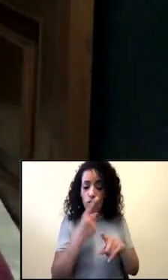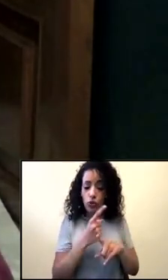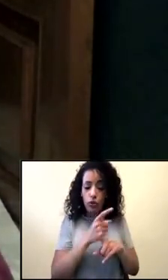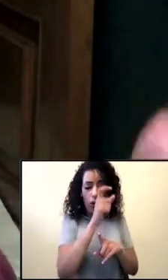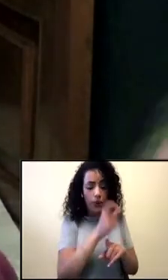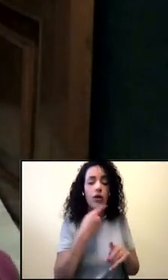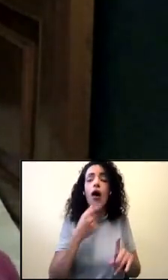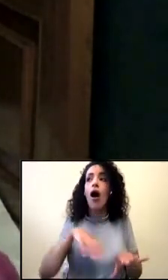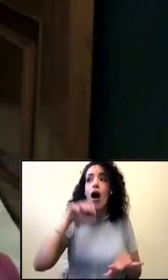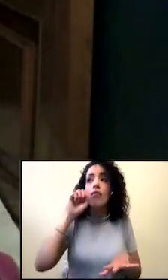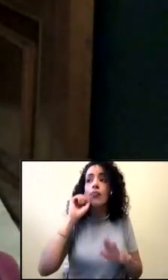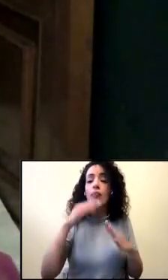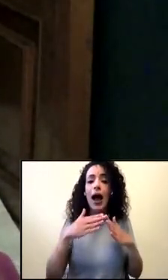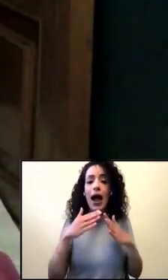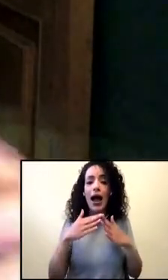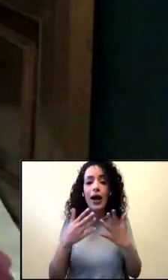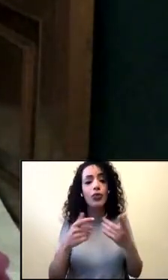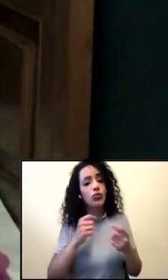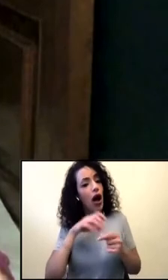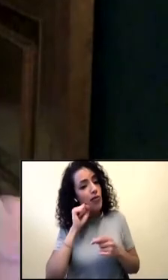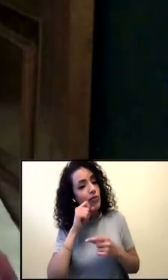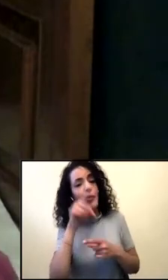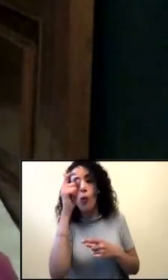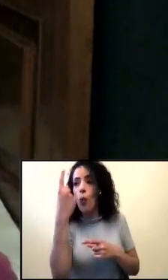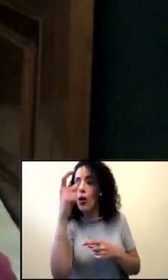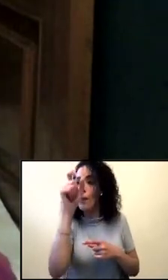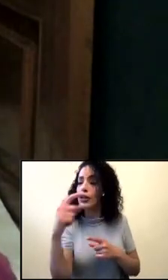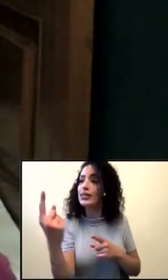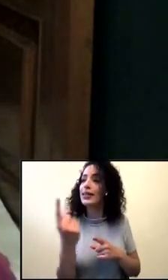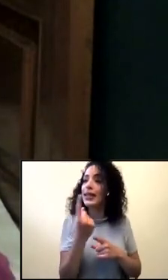being burnt, and I remember so and so coming and doing this, and I remember political gathering,